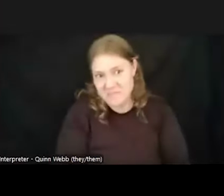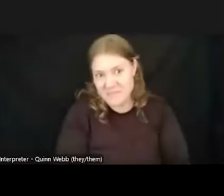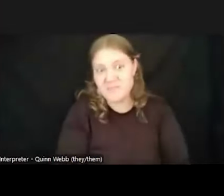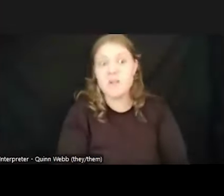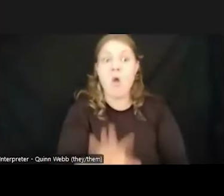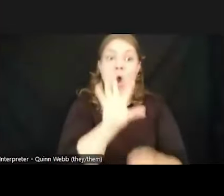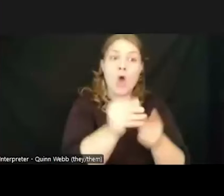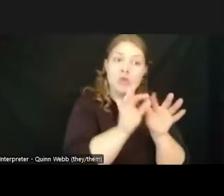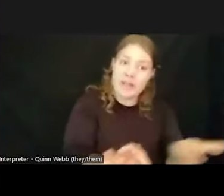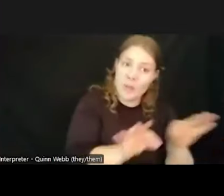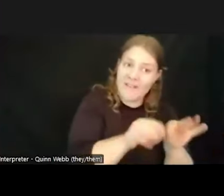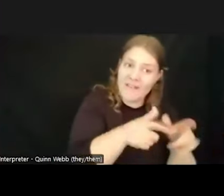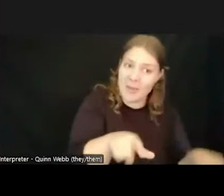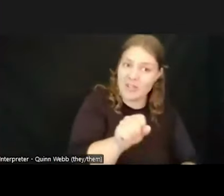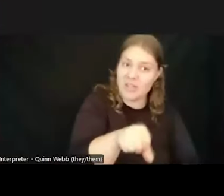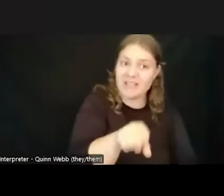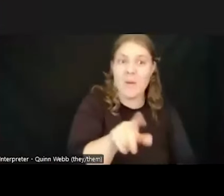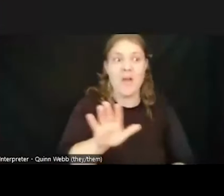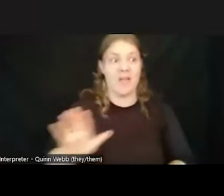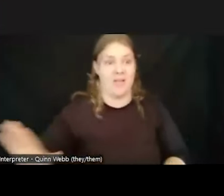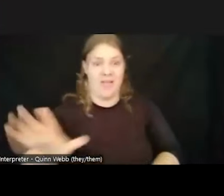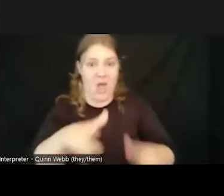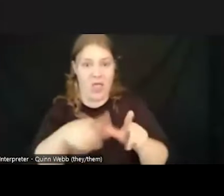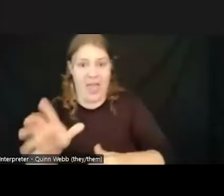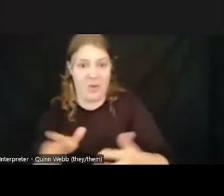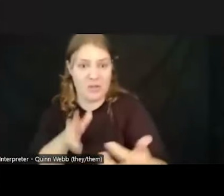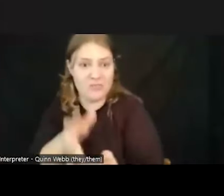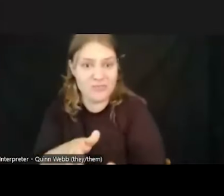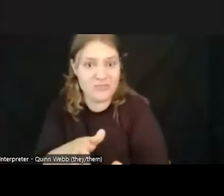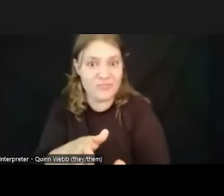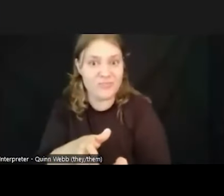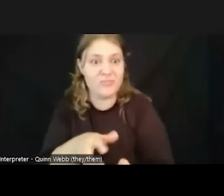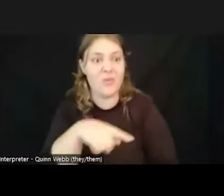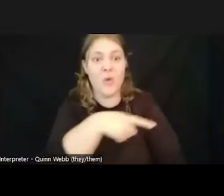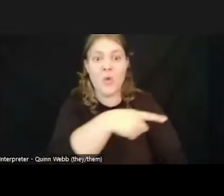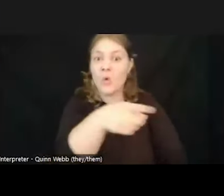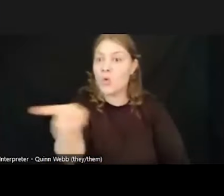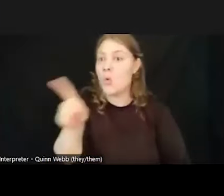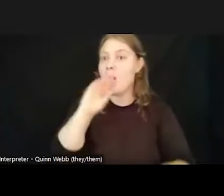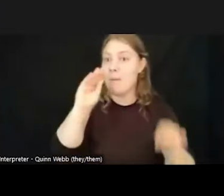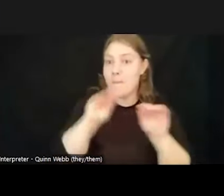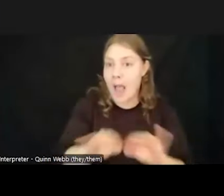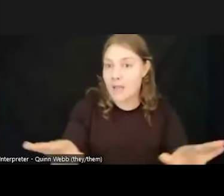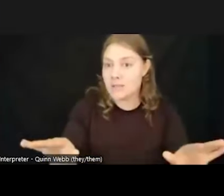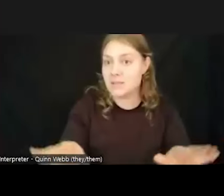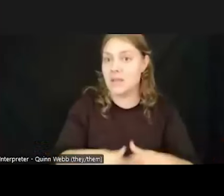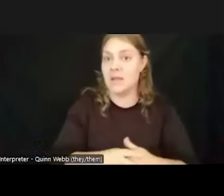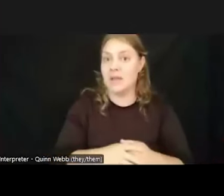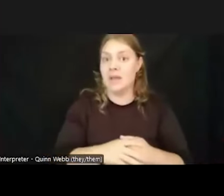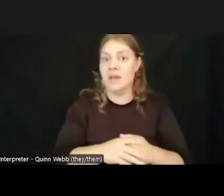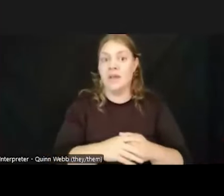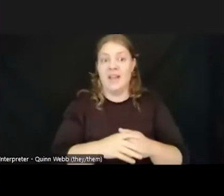language that meets people where they are you are all blessed and and and and the education